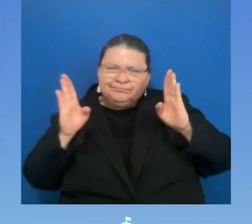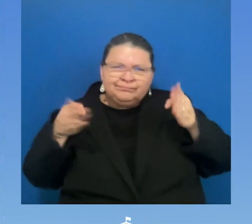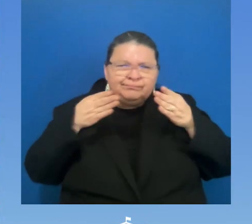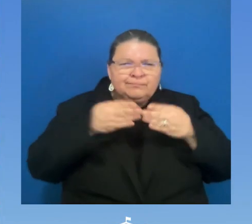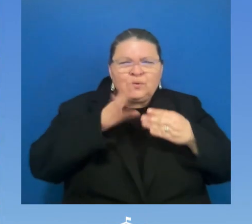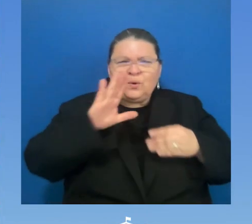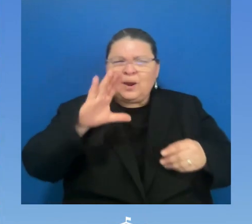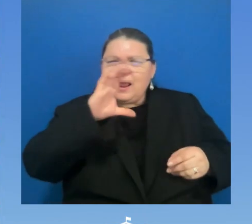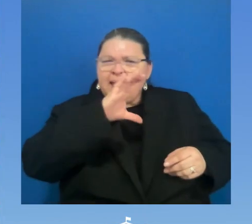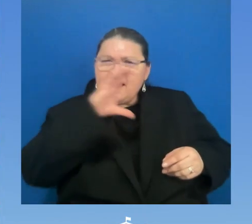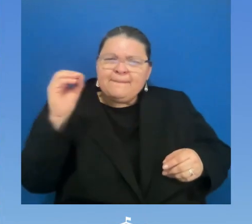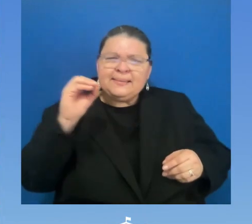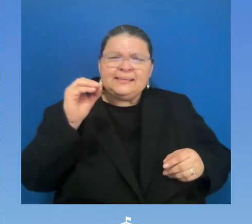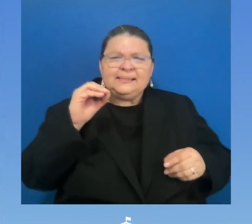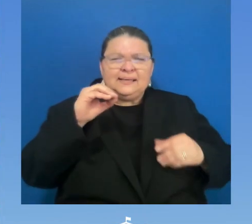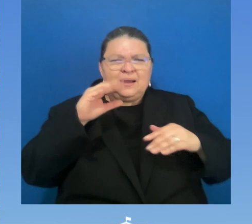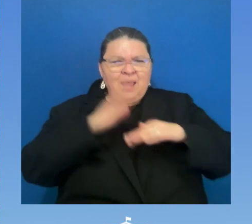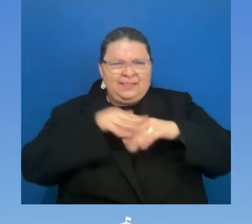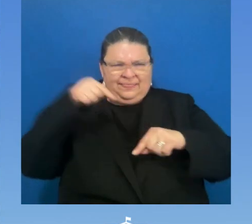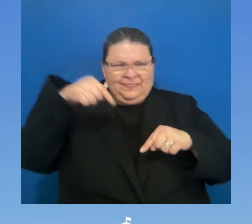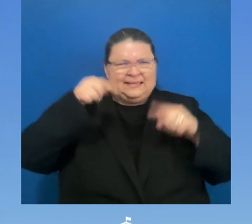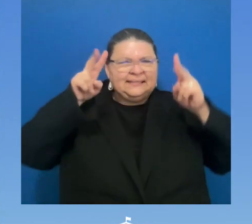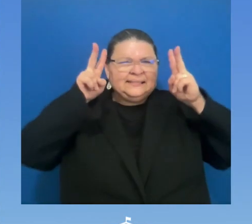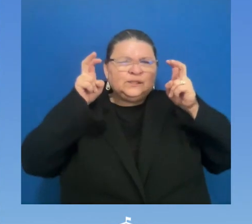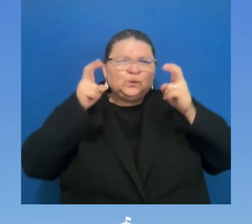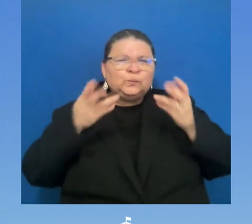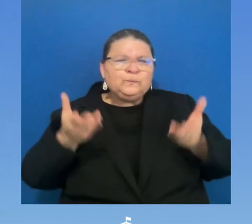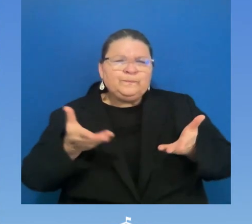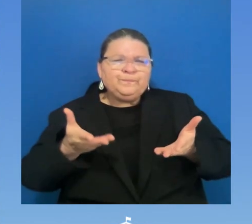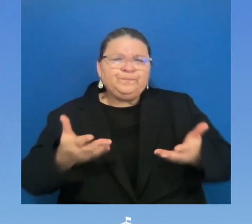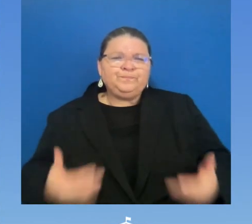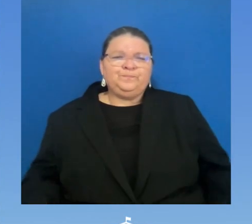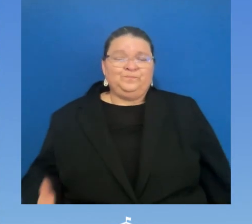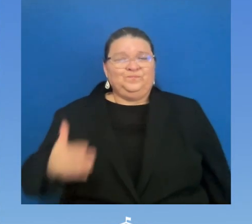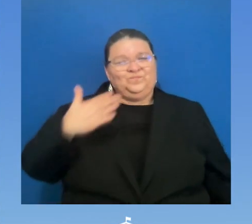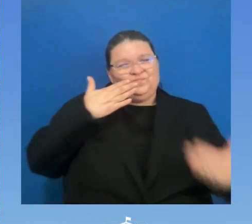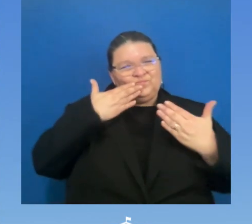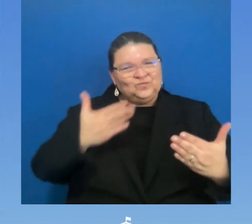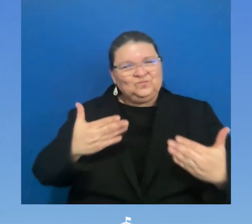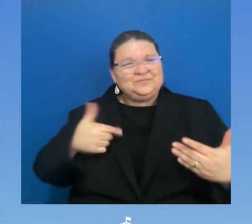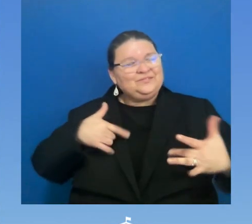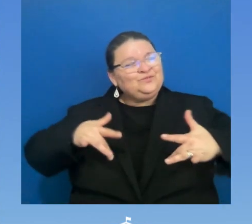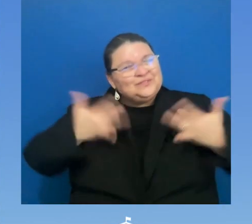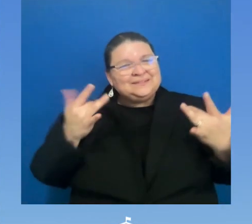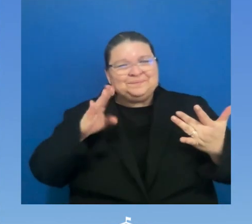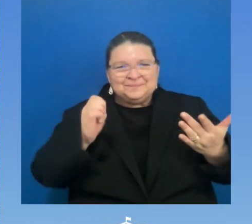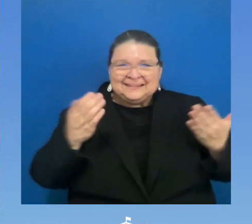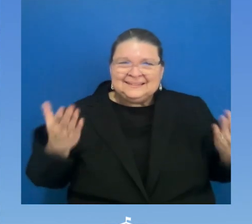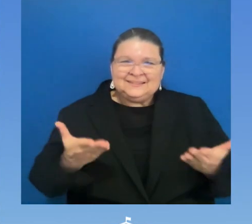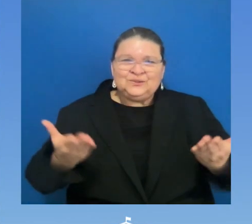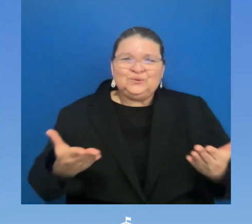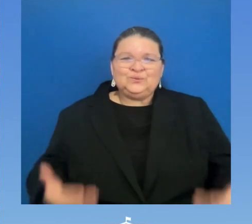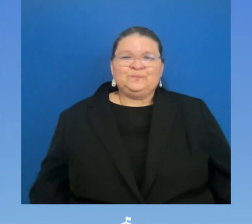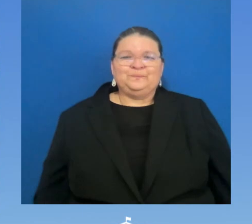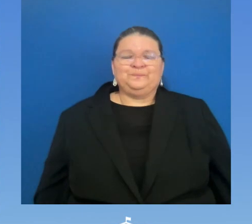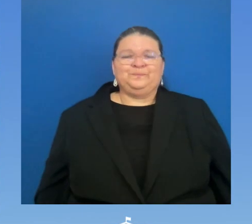and thank you and so happy to be here with Sonia as well. You know, we're here very much on the shoulders of giants.